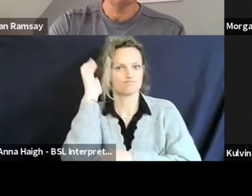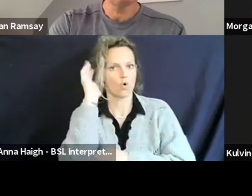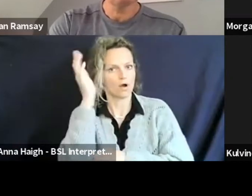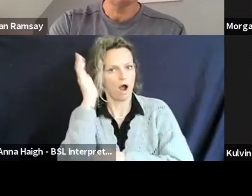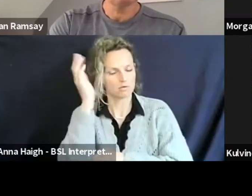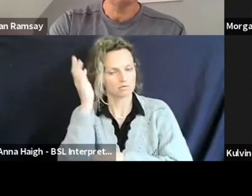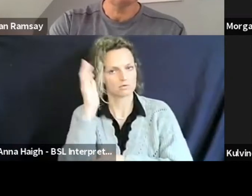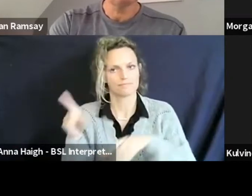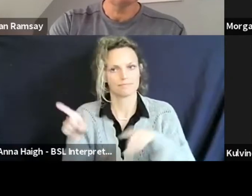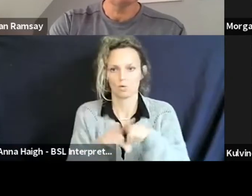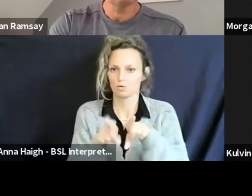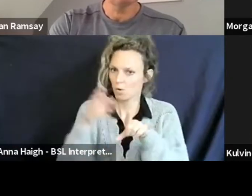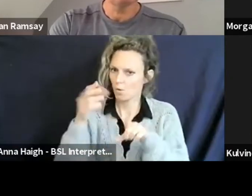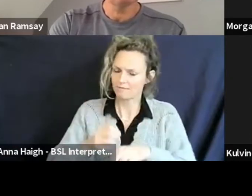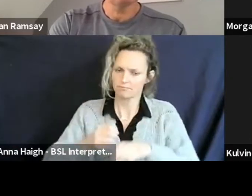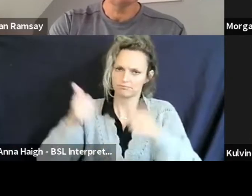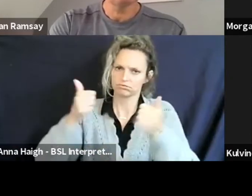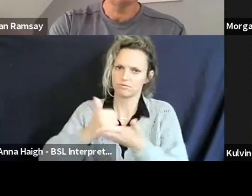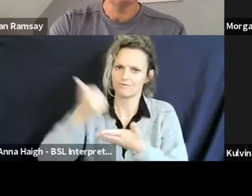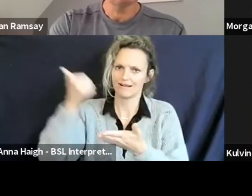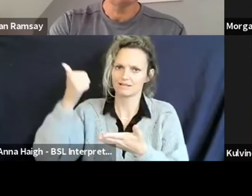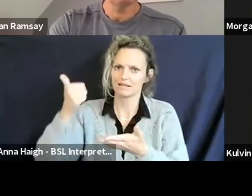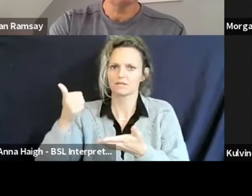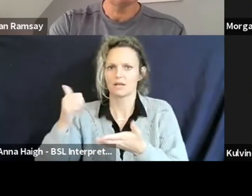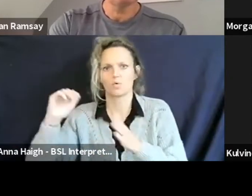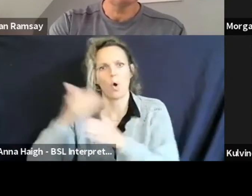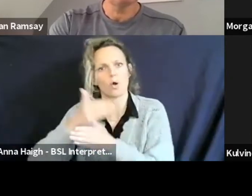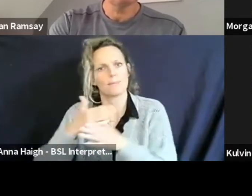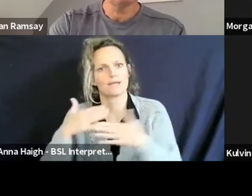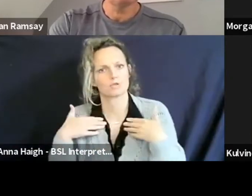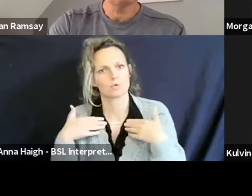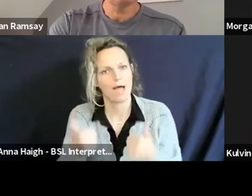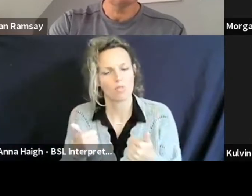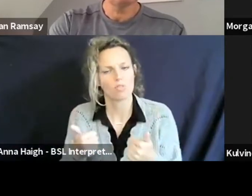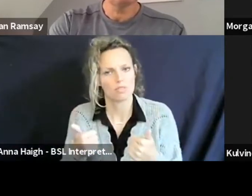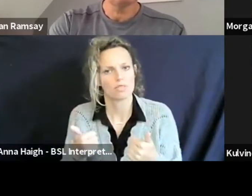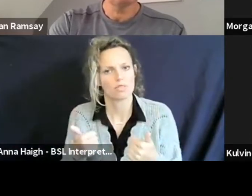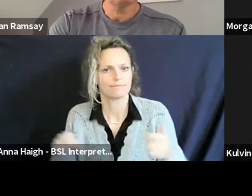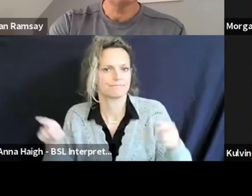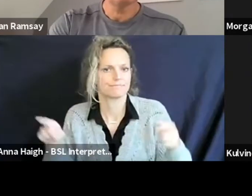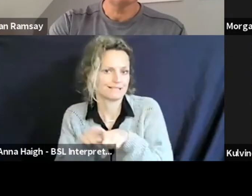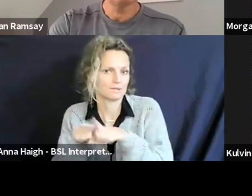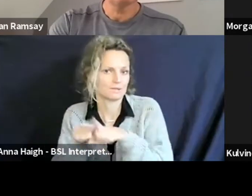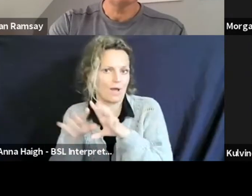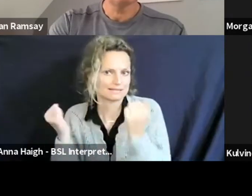We are using British Sign Language for all our live broadcasts as well.